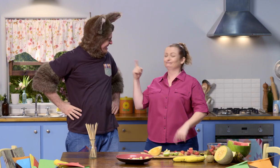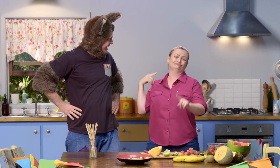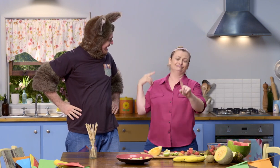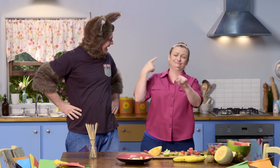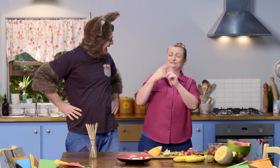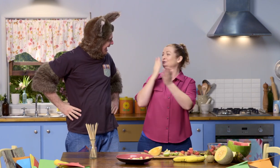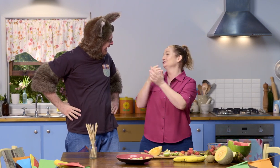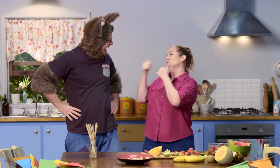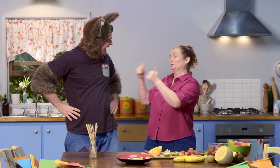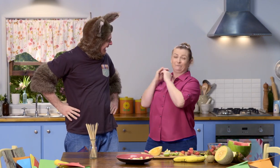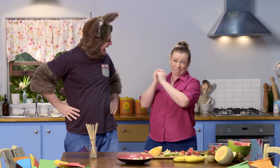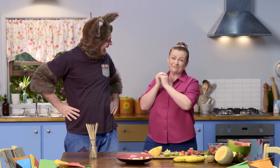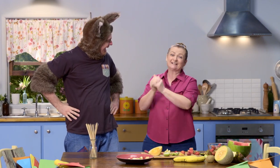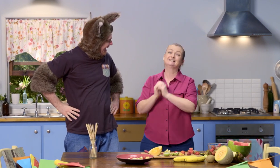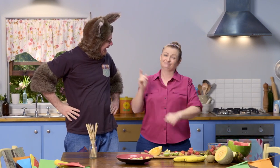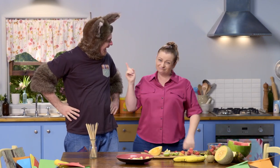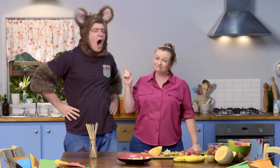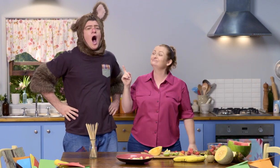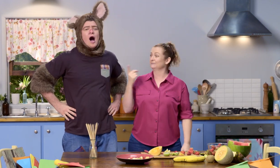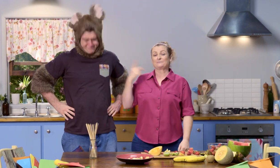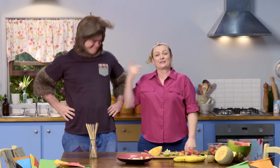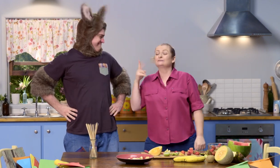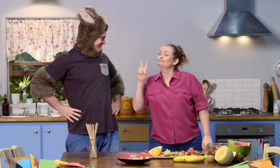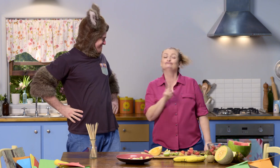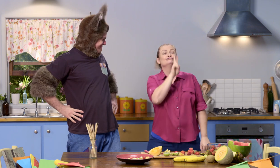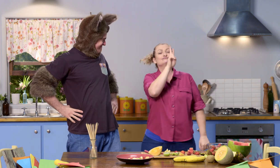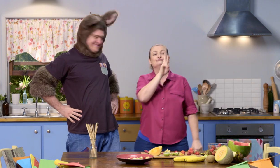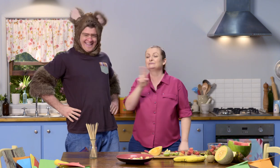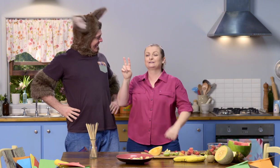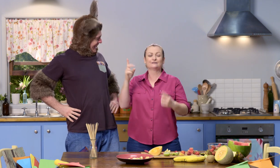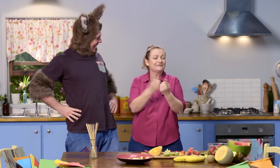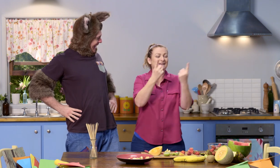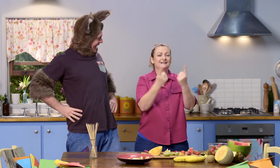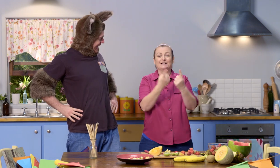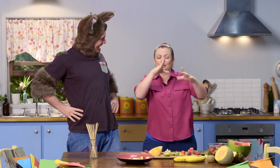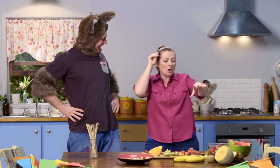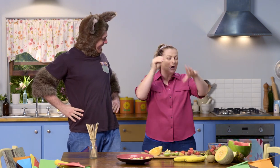You've been such a good friend to me, Possum. You and I have been on many adventures